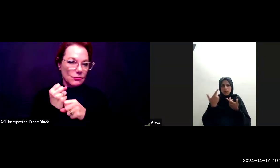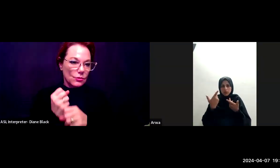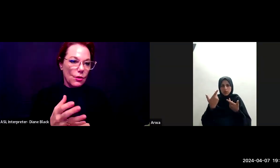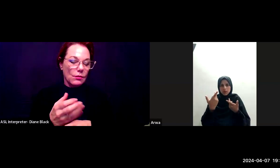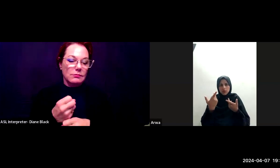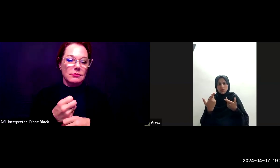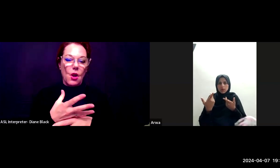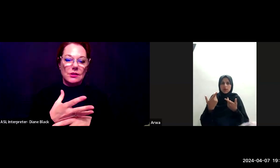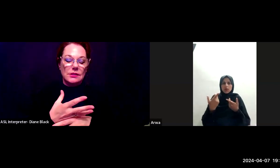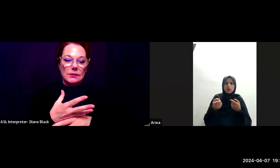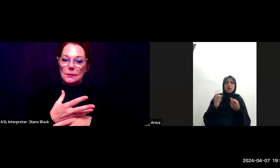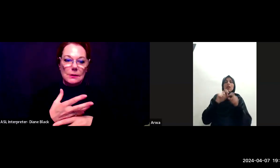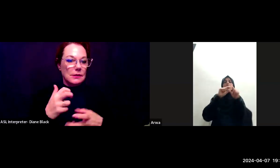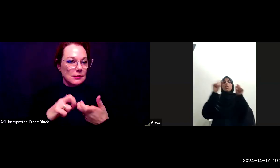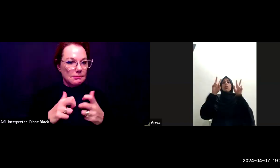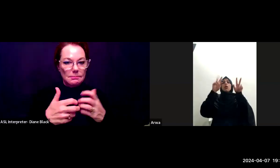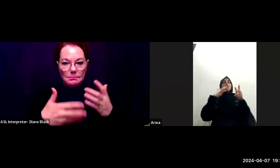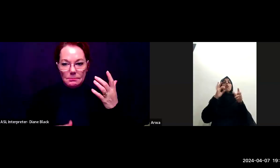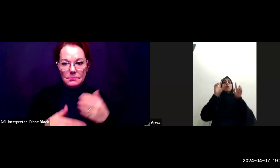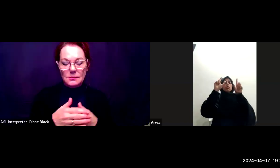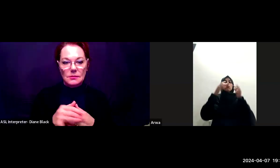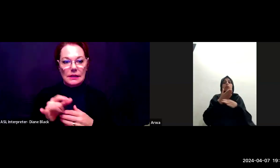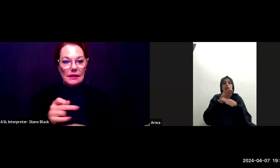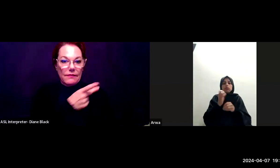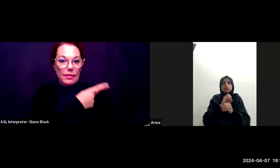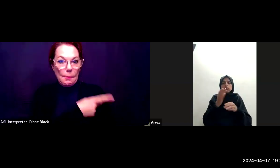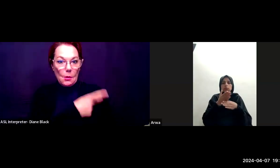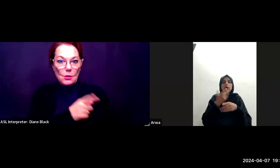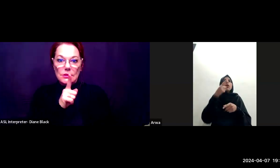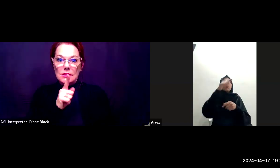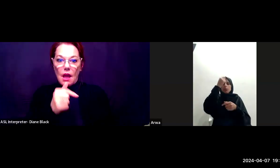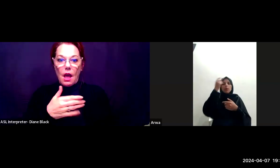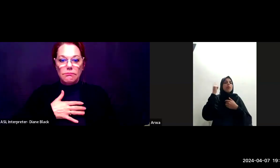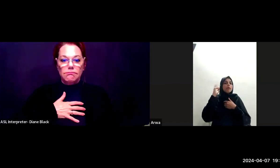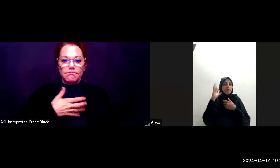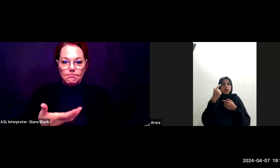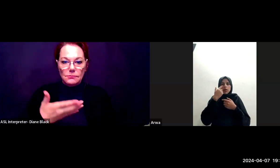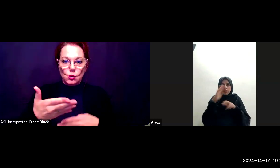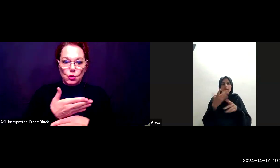not telling you they have mild hearing issue. So therefore when they do a genetic test they will